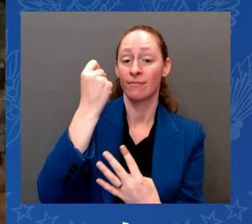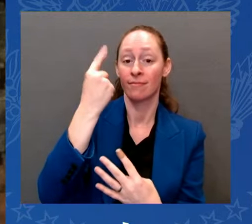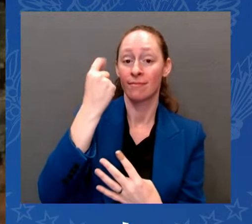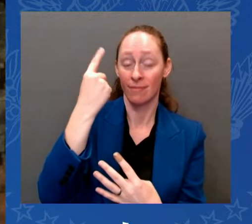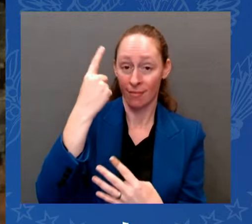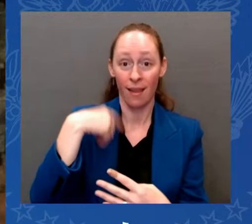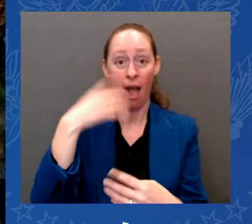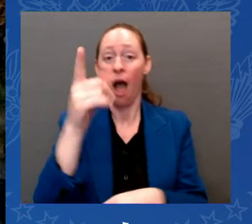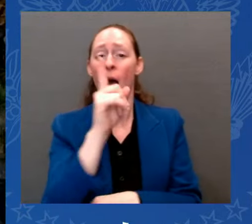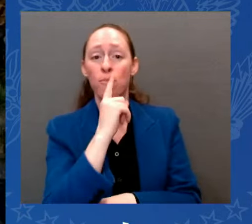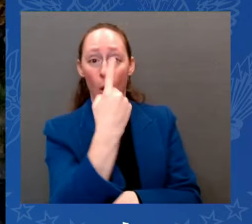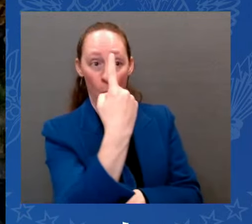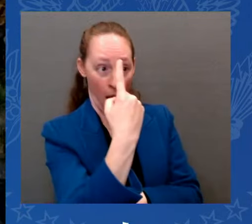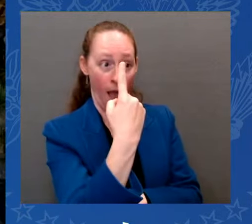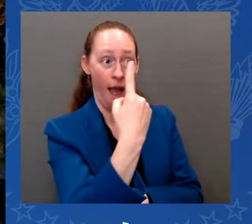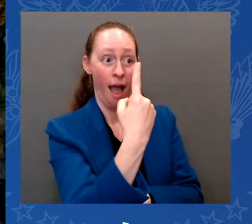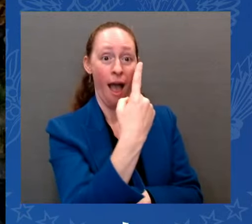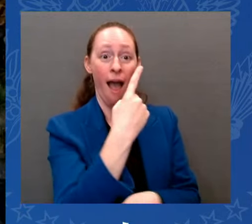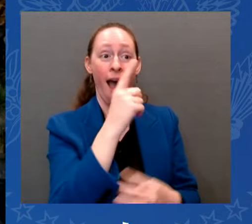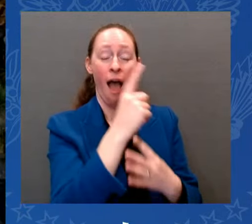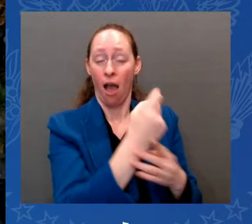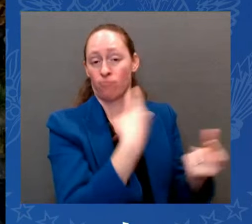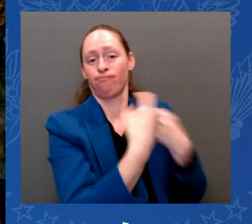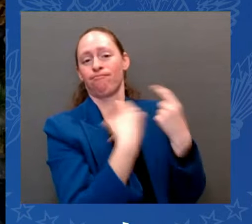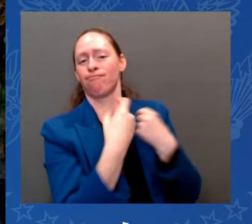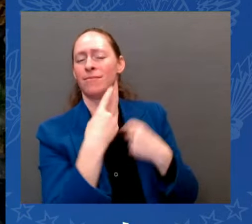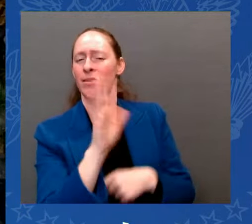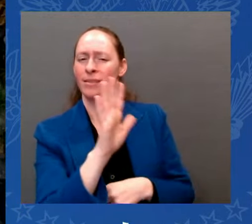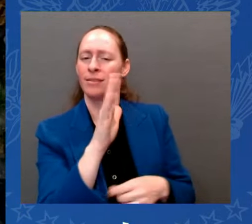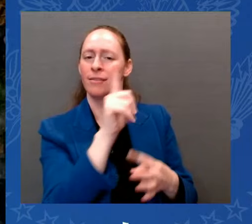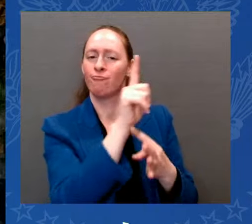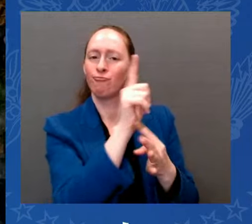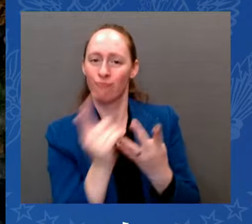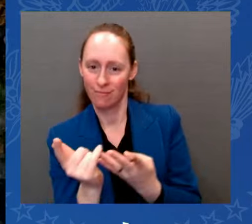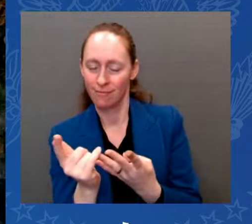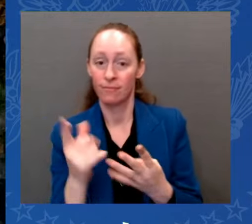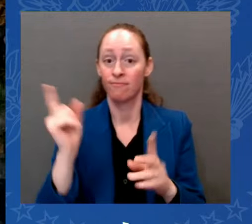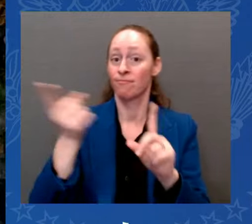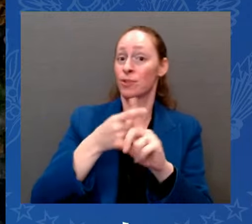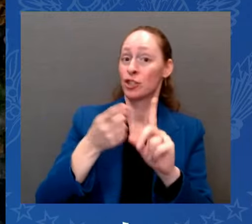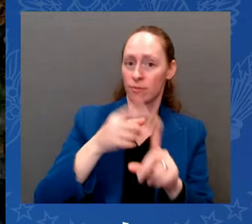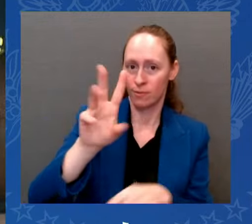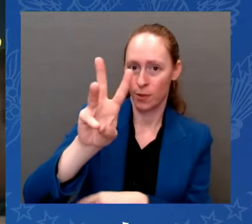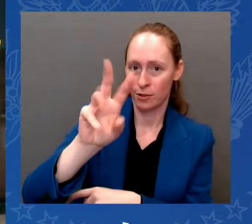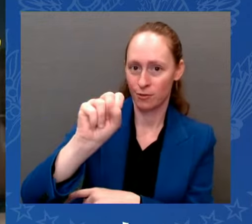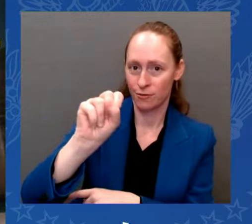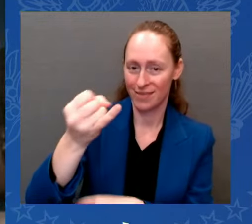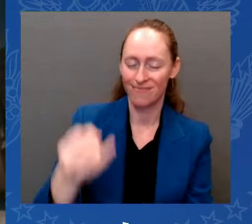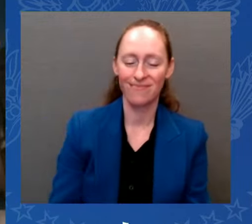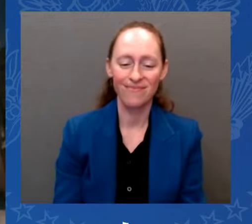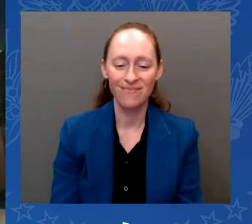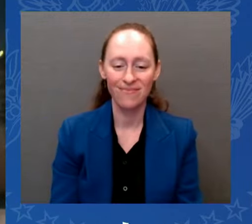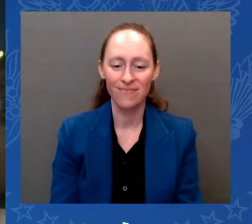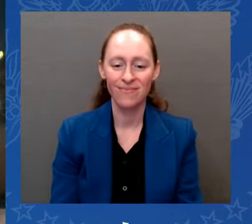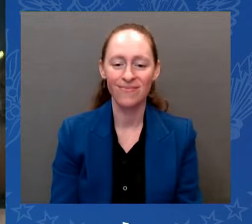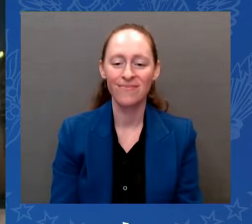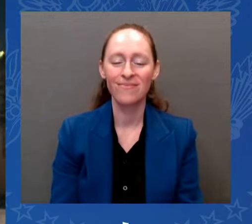The Press: Thank you, Mr. President. You said at the outset of this meeting that you did not want --